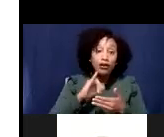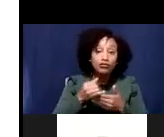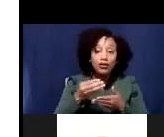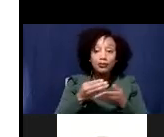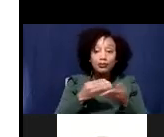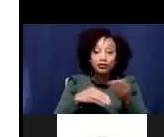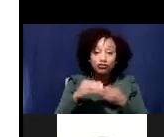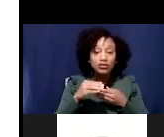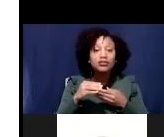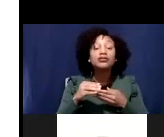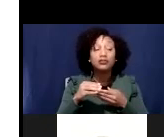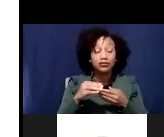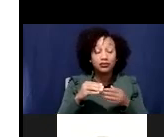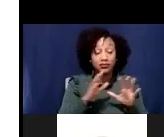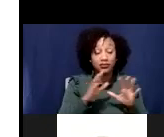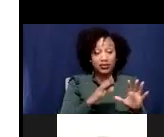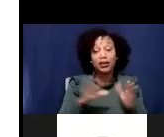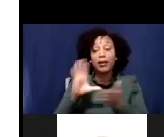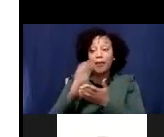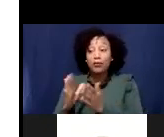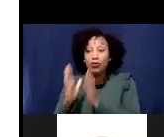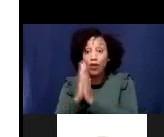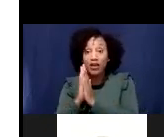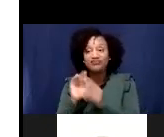than the amount requested in this grant program.